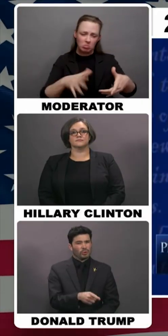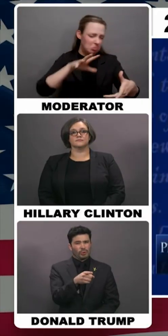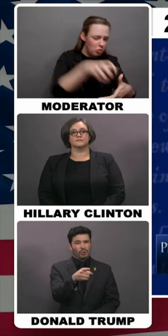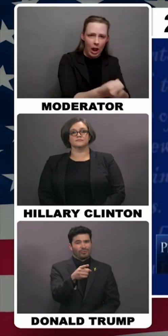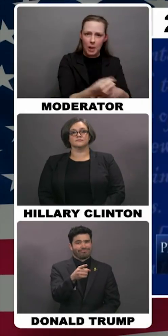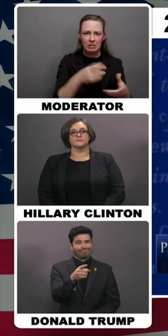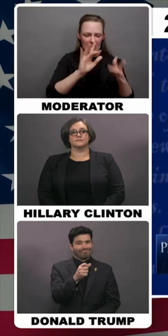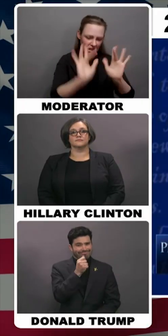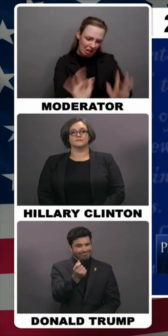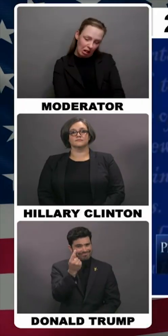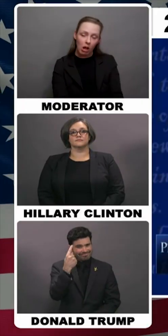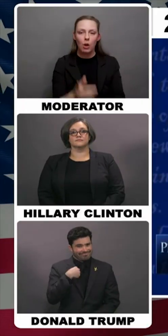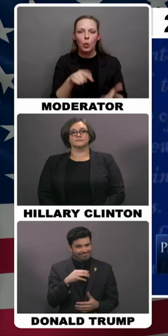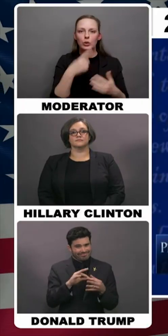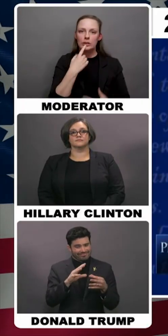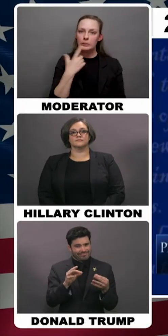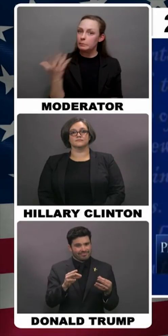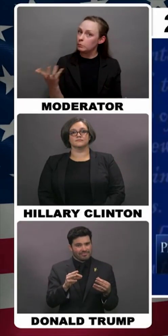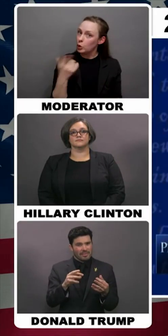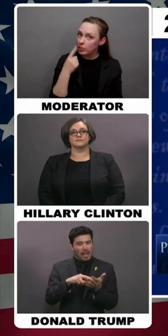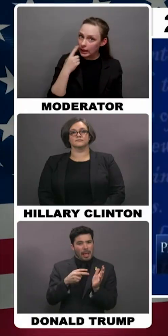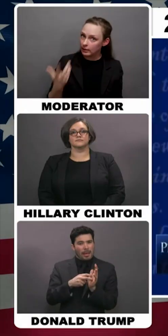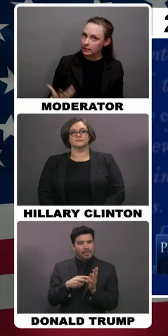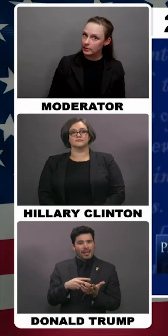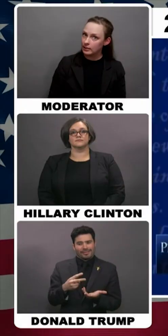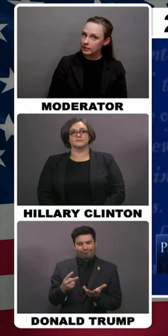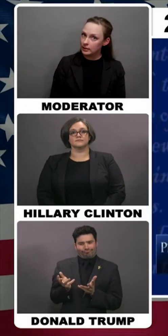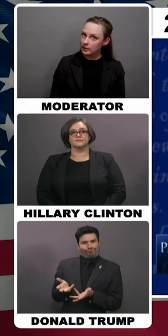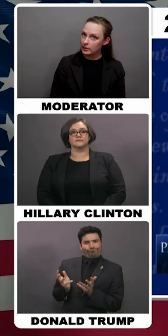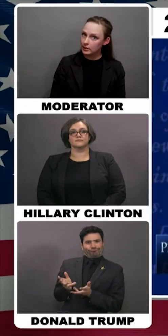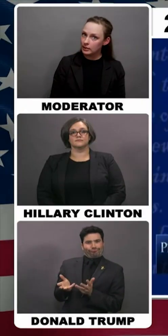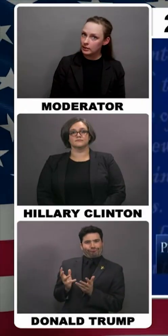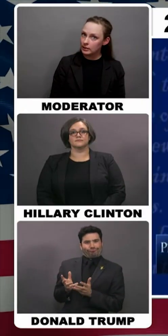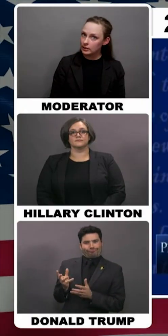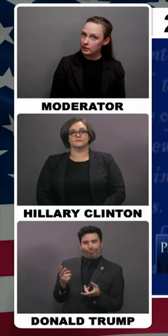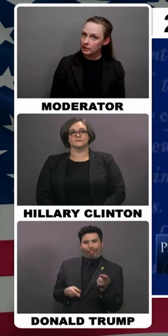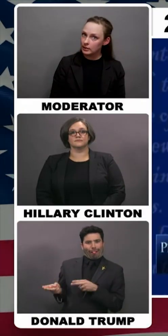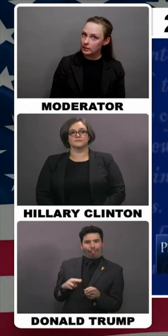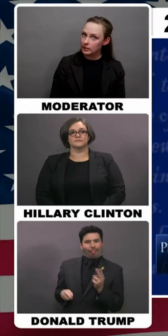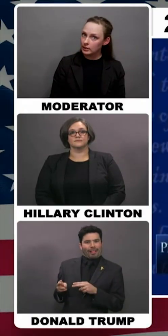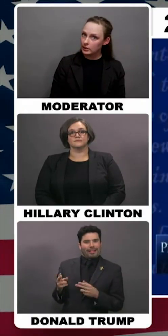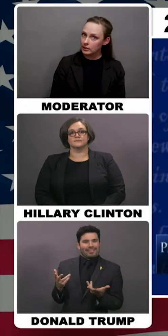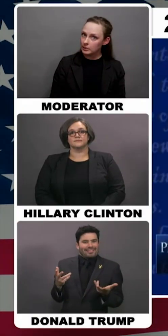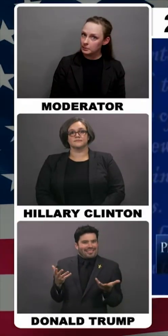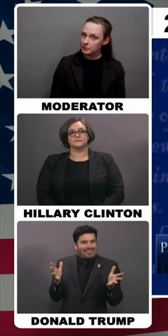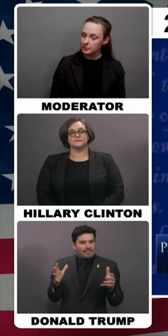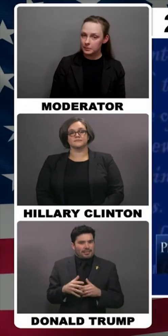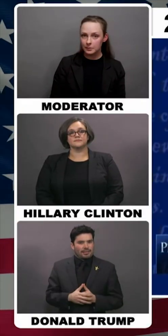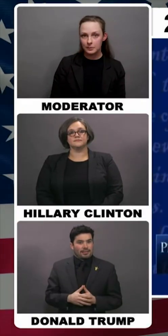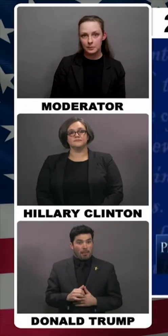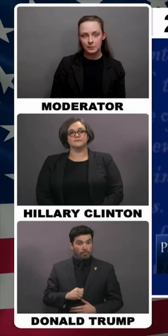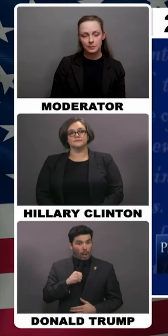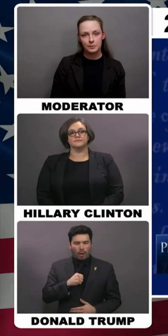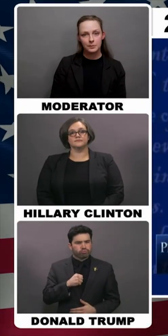This was locker room talk. Uh, I'm not proud of it. I apologize to my family. I apologize to the American people.